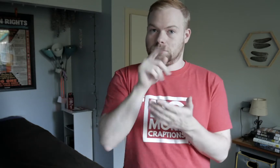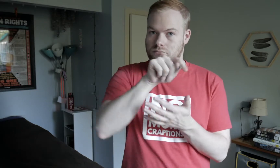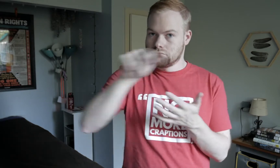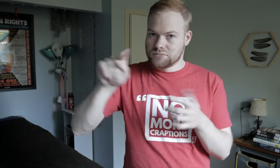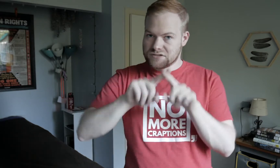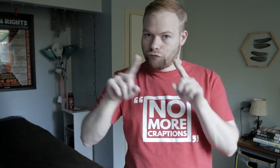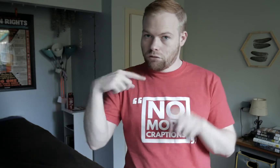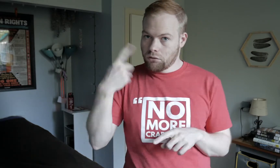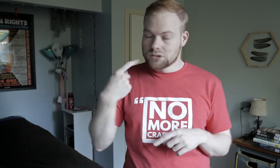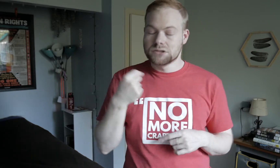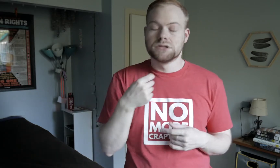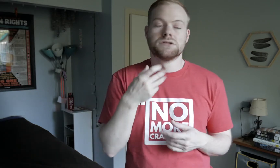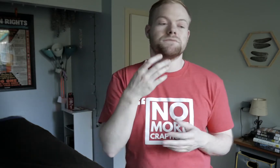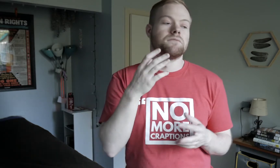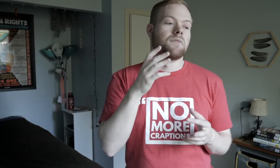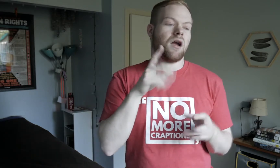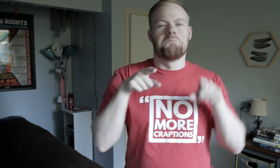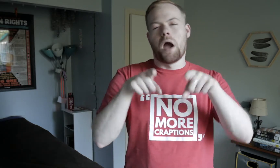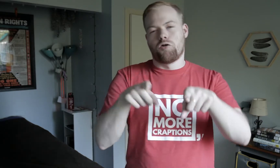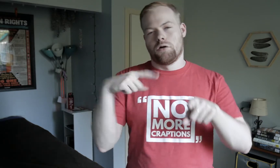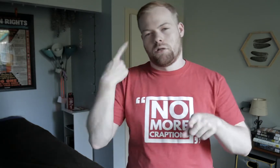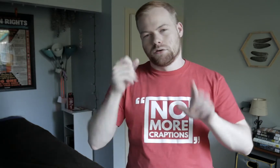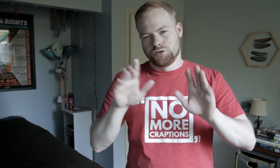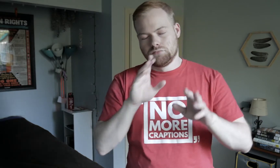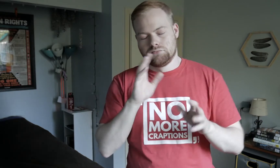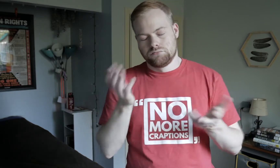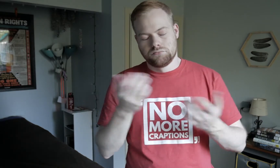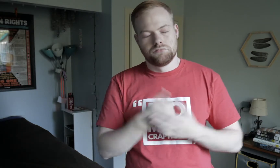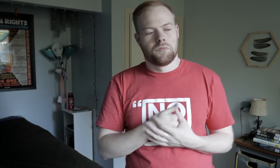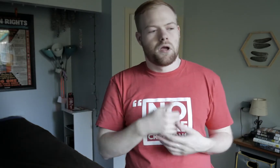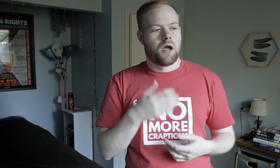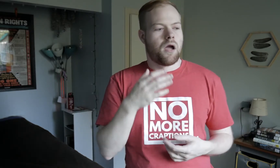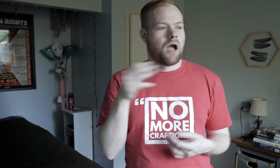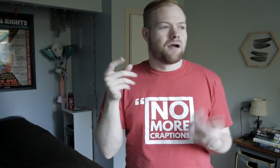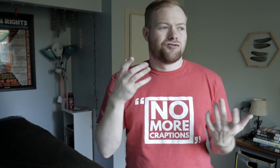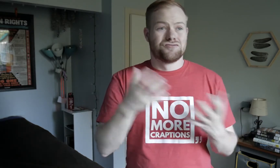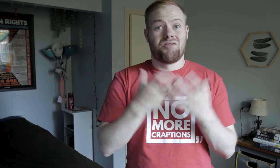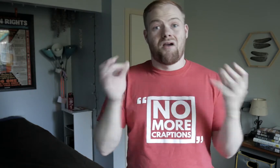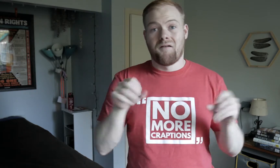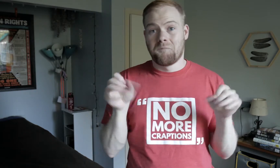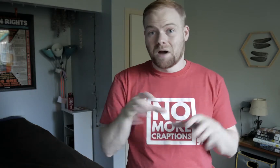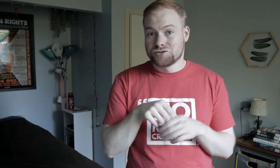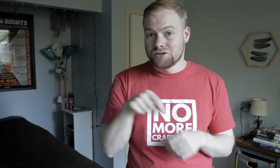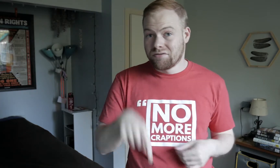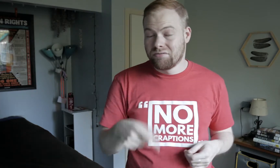the different Londons. They’re parallel Londons. And there’s a lot of magic in this.